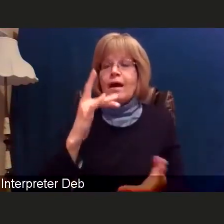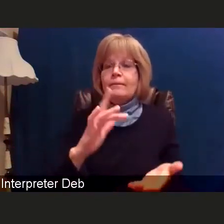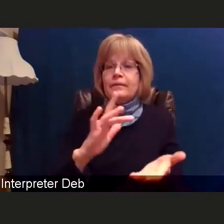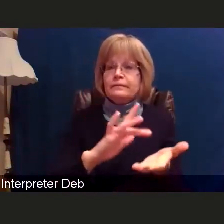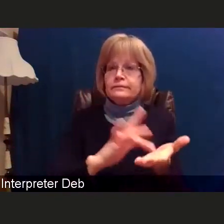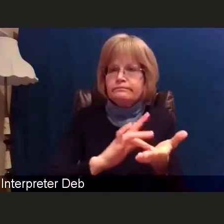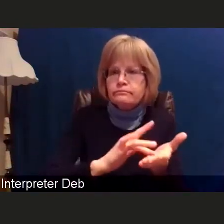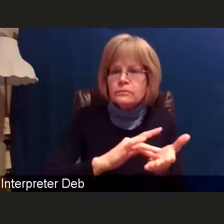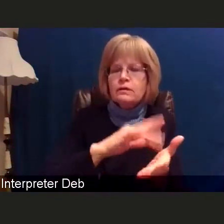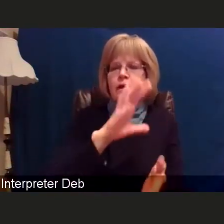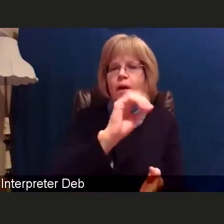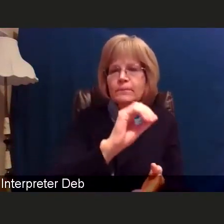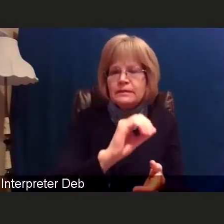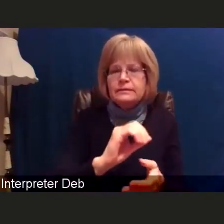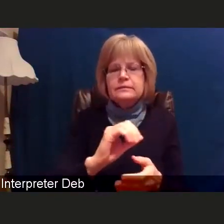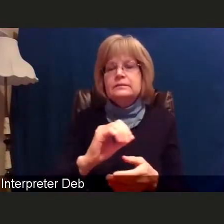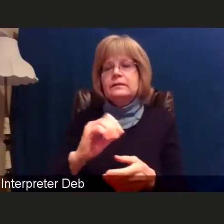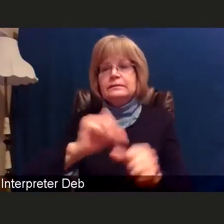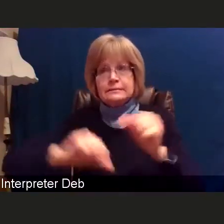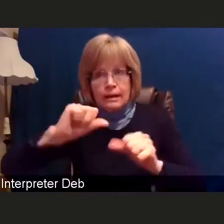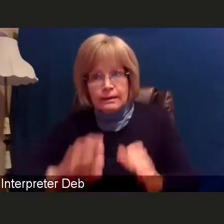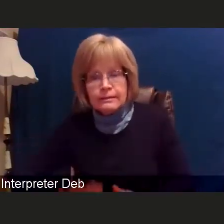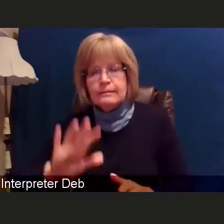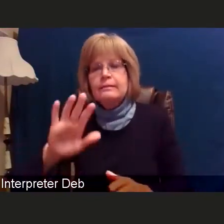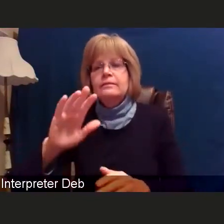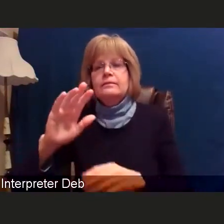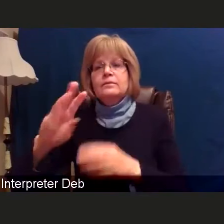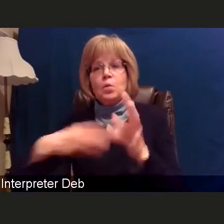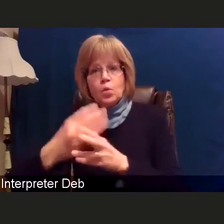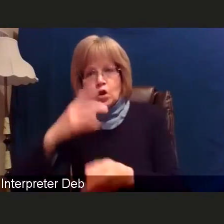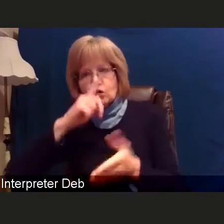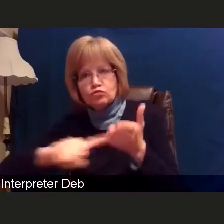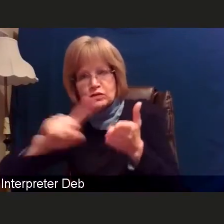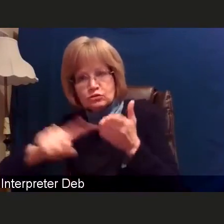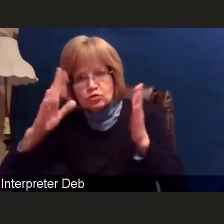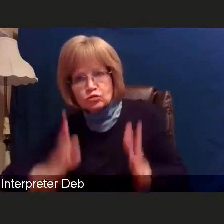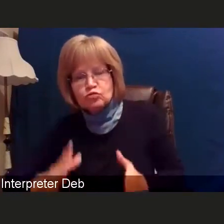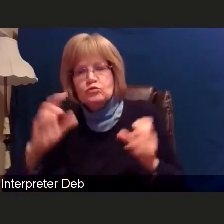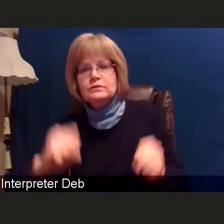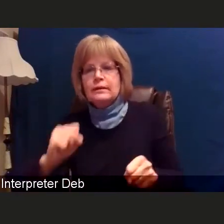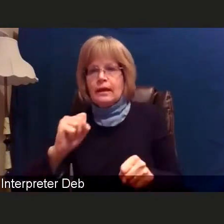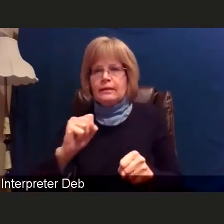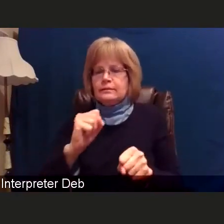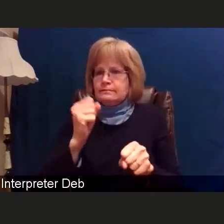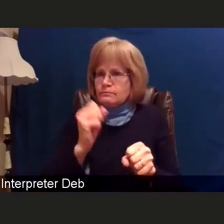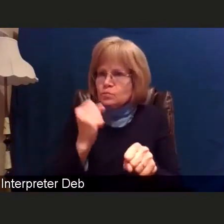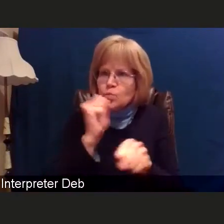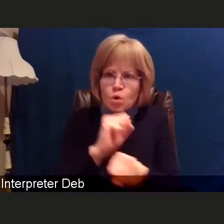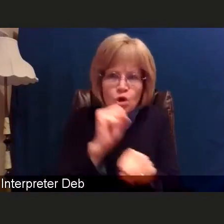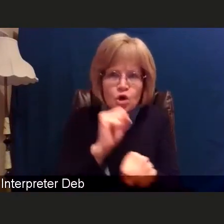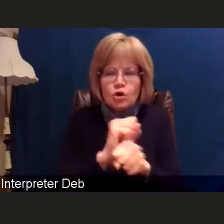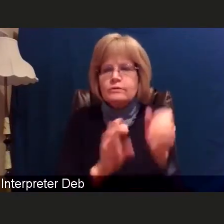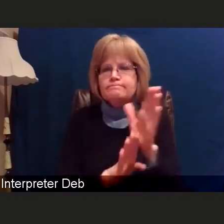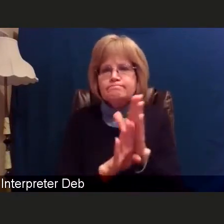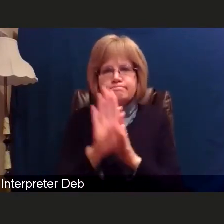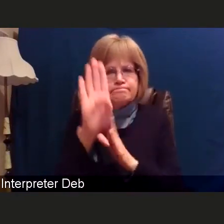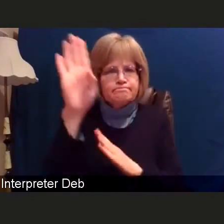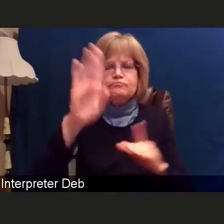other people around the world could start working on technologies to help, to help with testing,